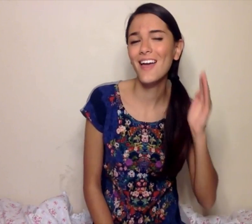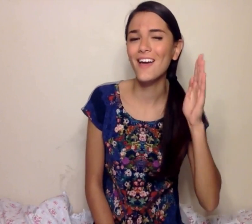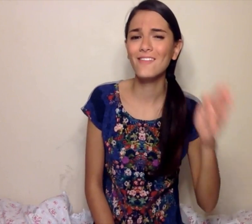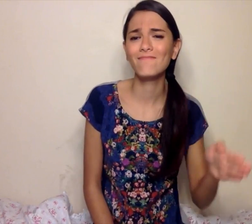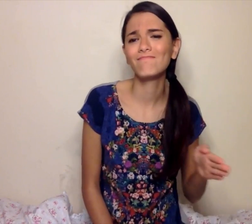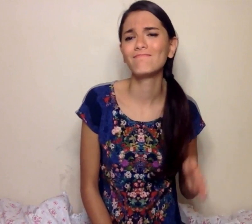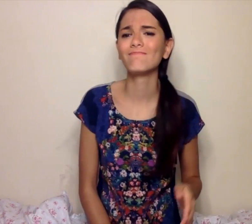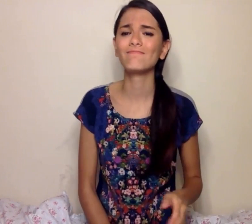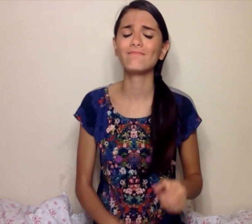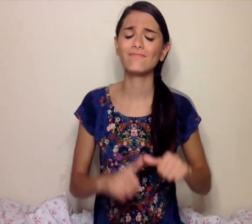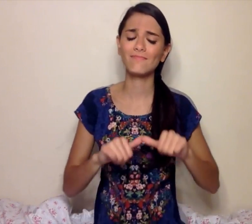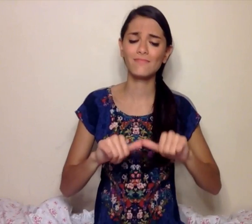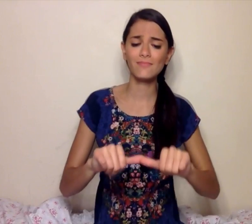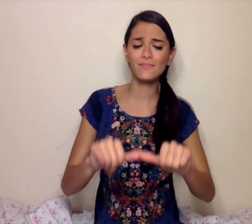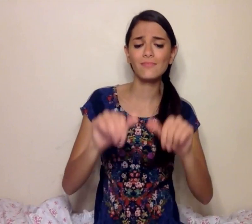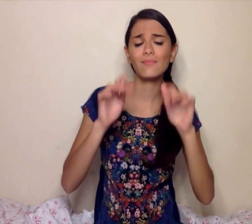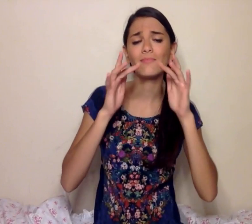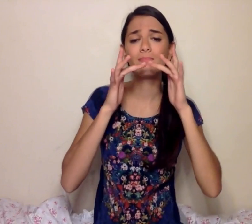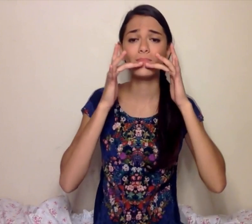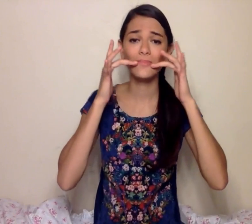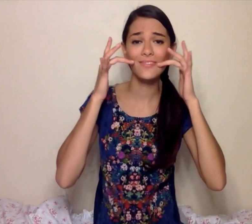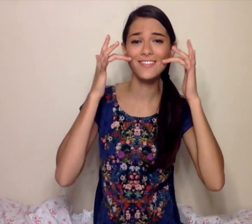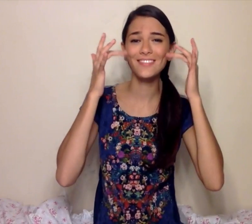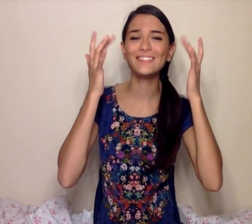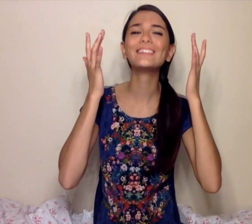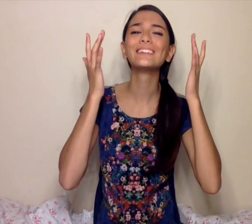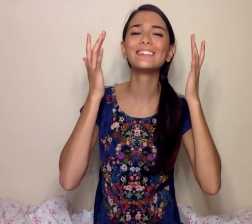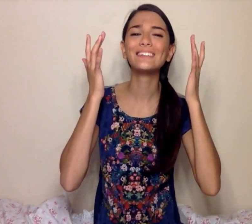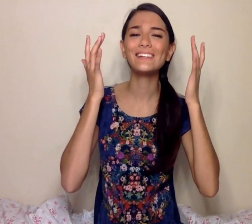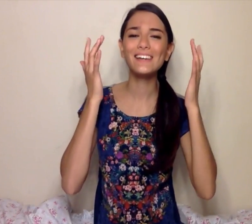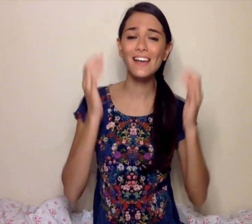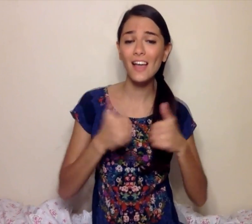Will your eyes still smile from your cheeks?